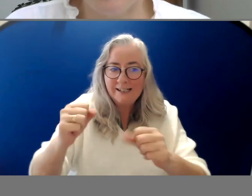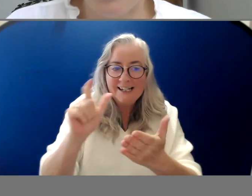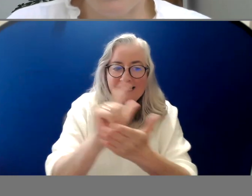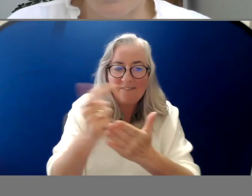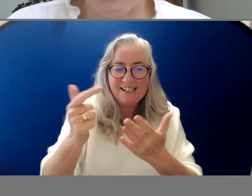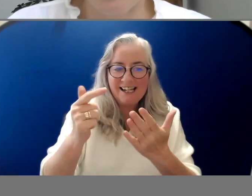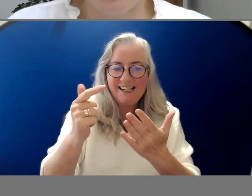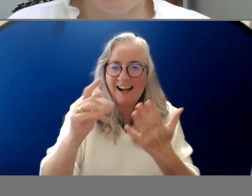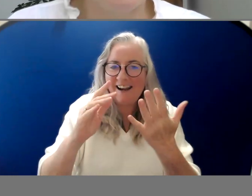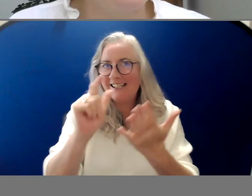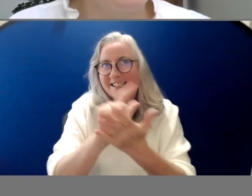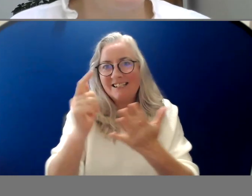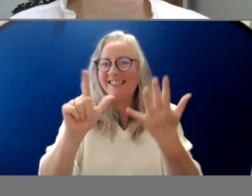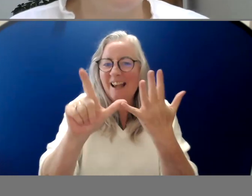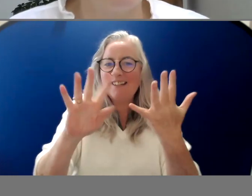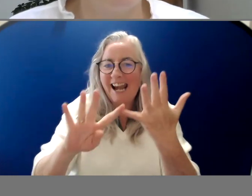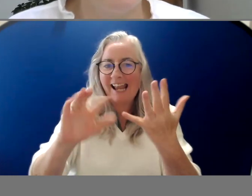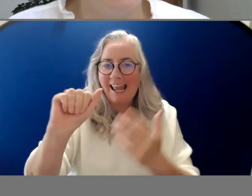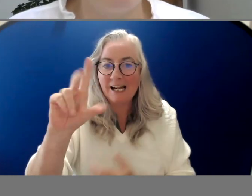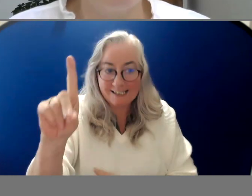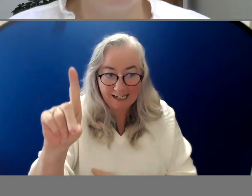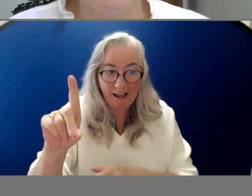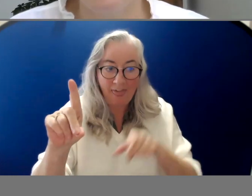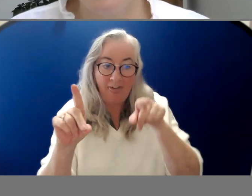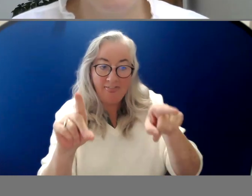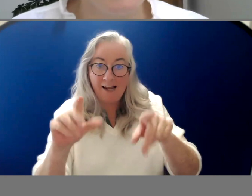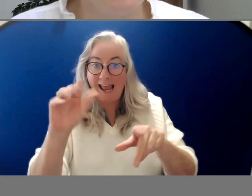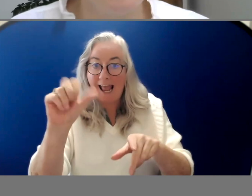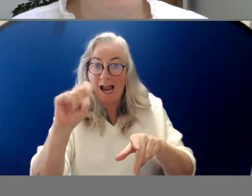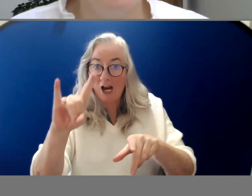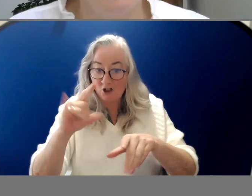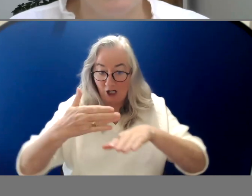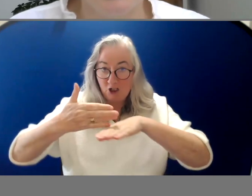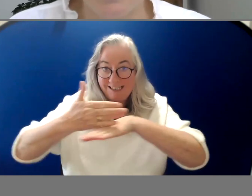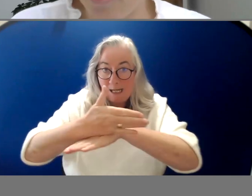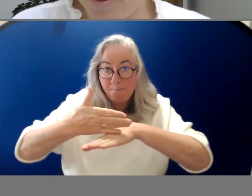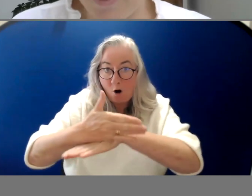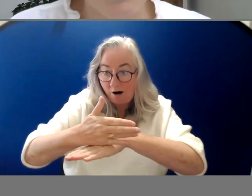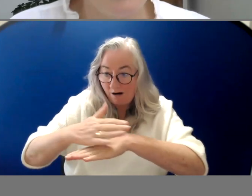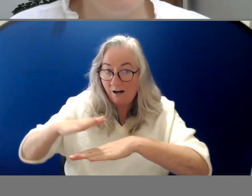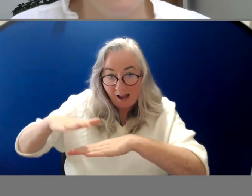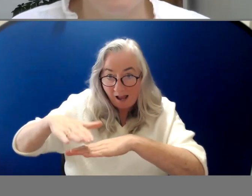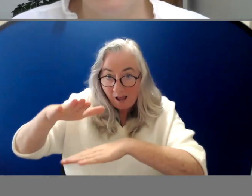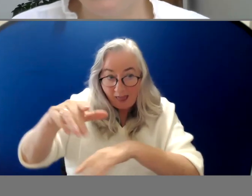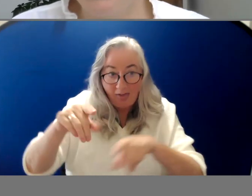volcanic ash covered this set of timber stairs and that is how it's been preserved to this